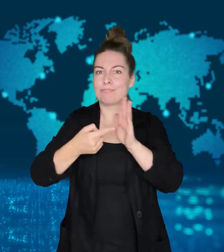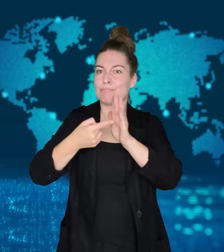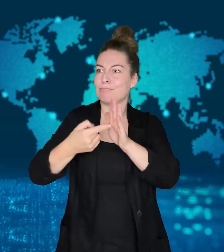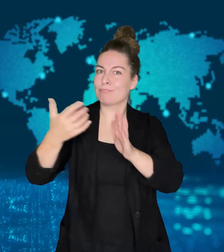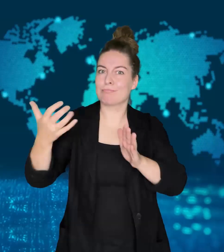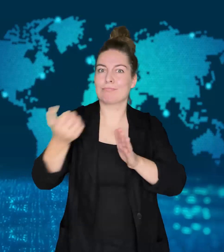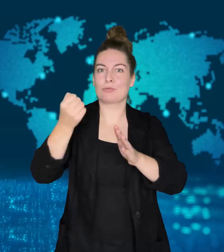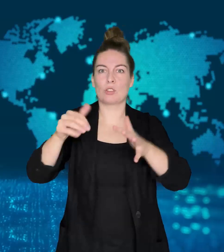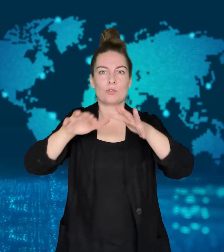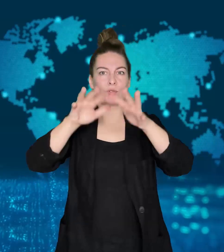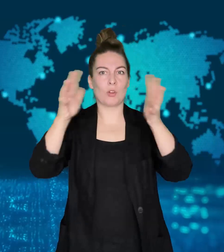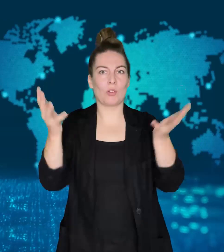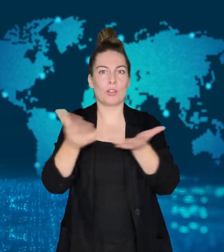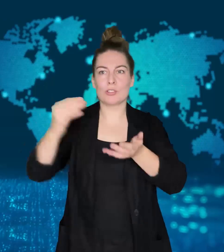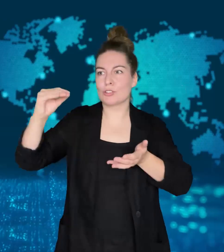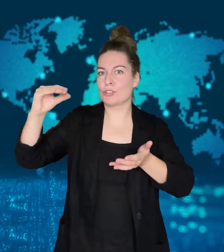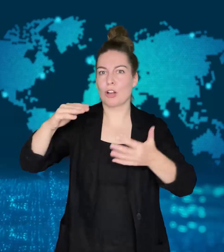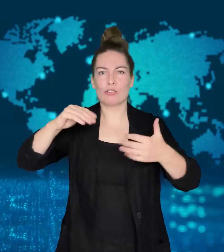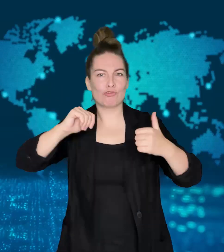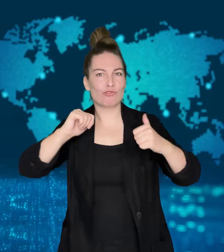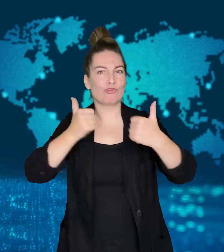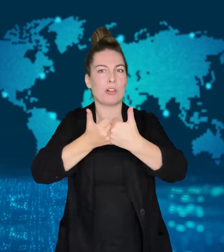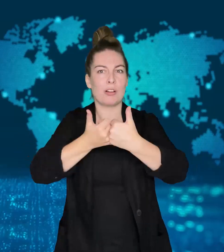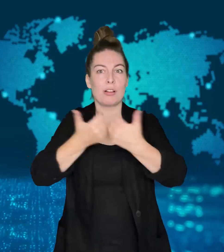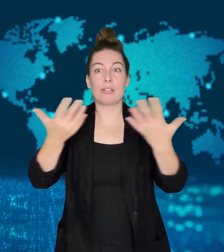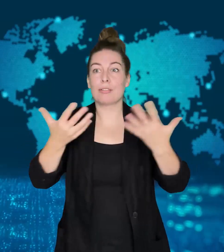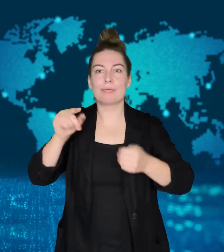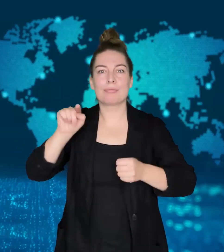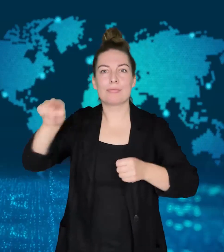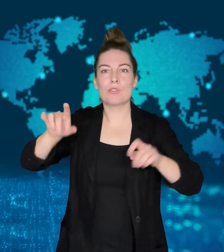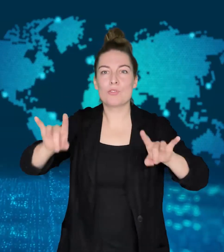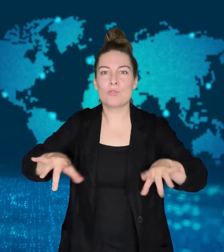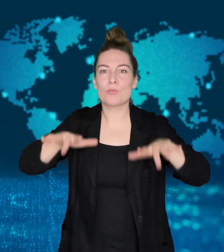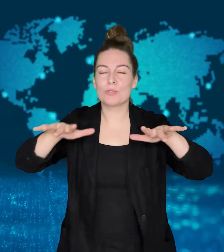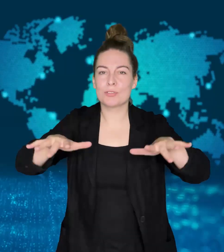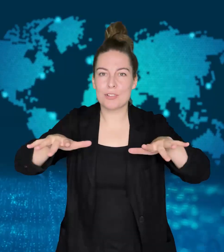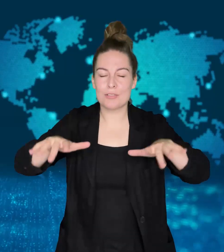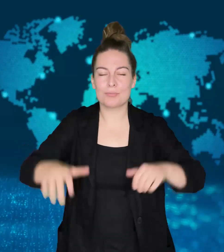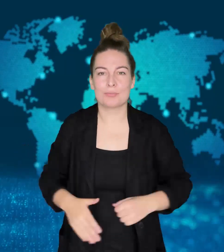in Australia four years in a row.